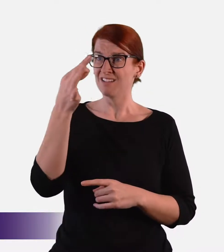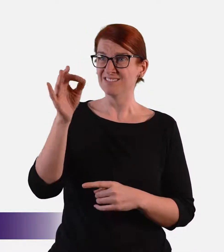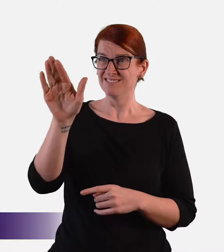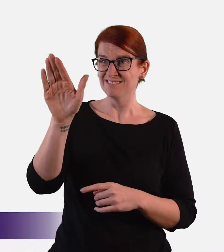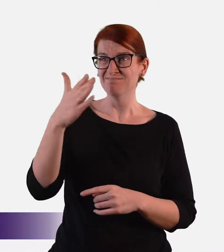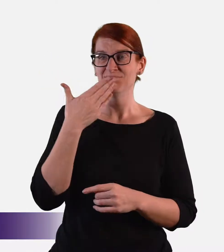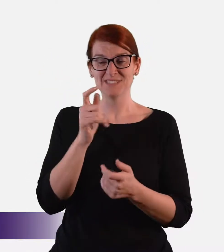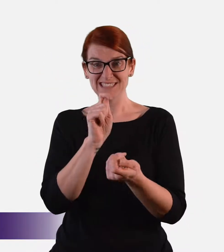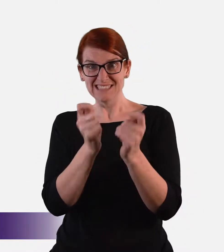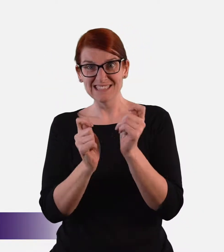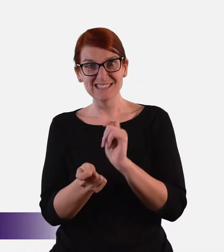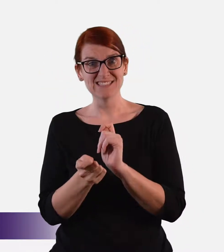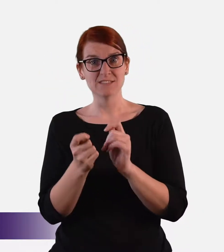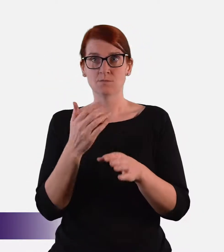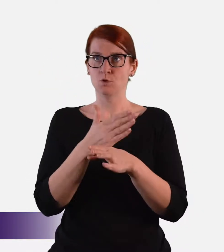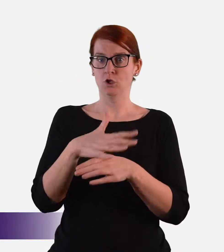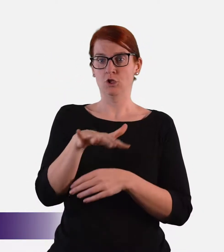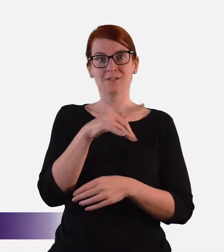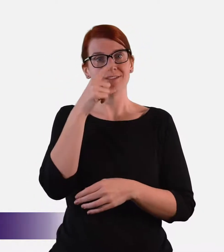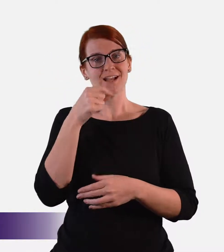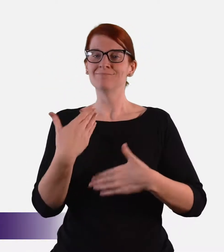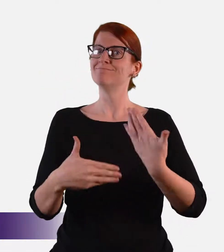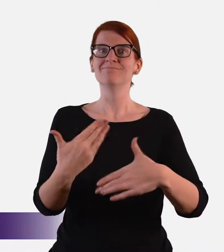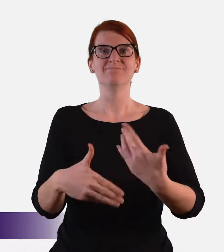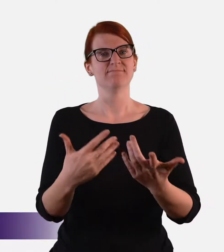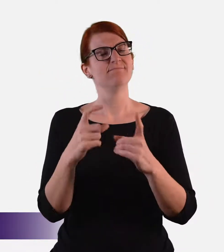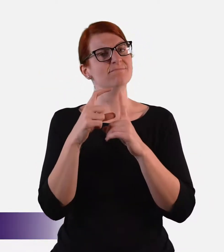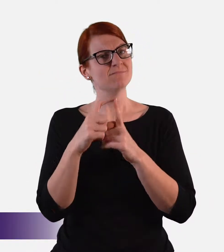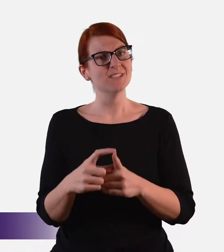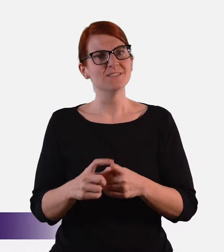people with disability in seeking reasonable adjustments.